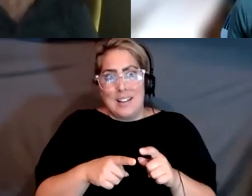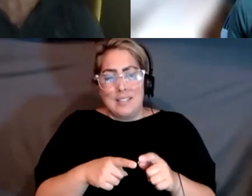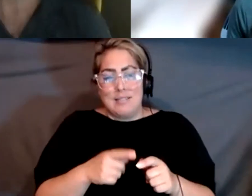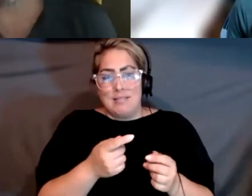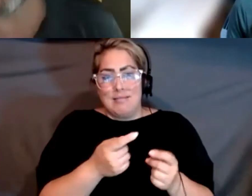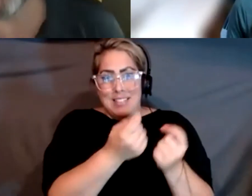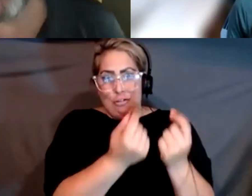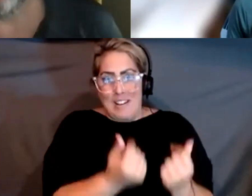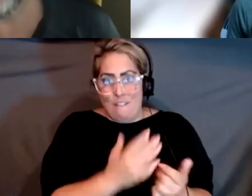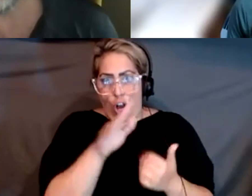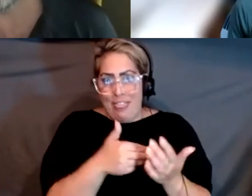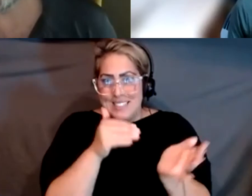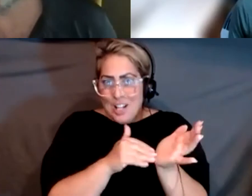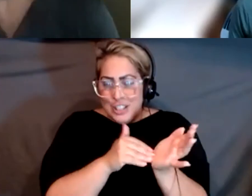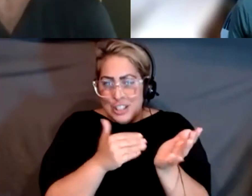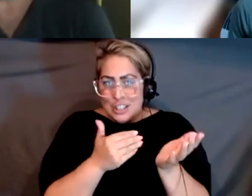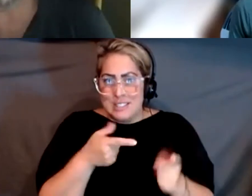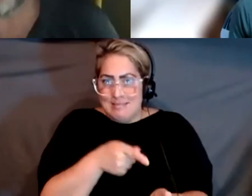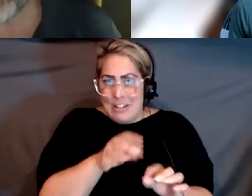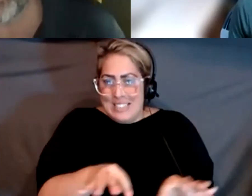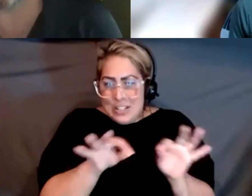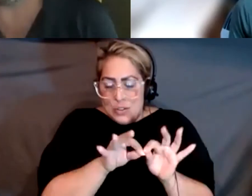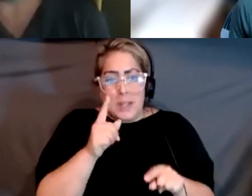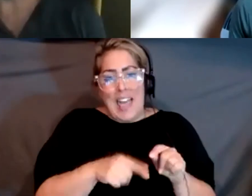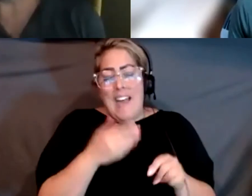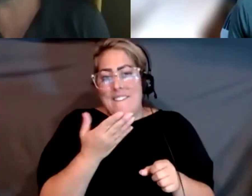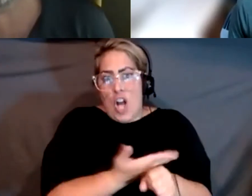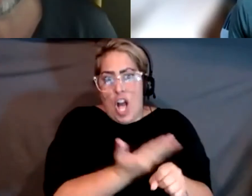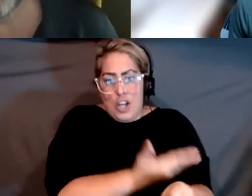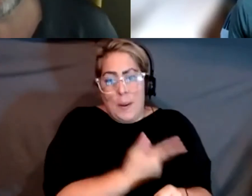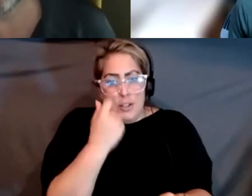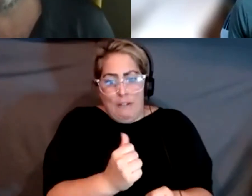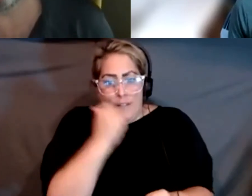fire them because they don't want to get accident. So we have to